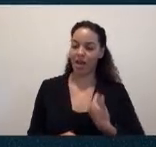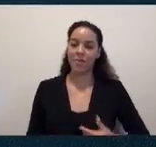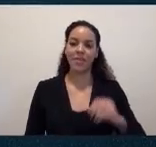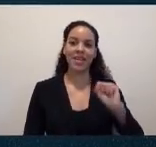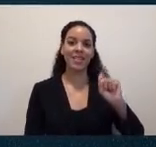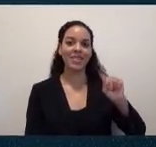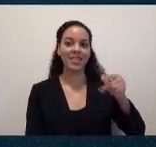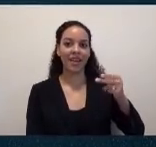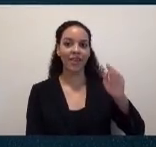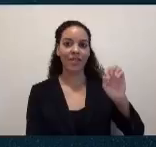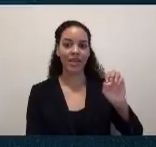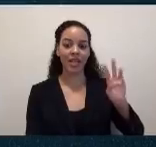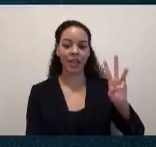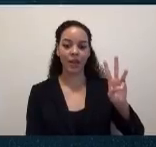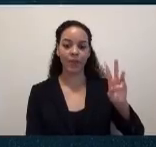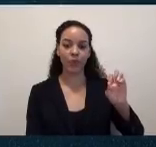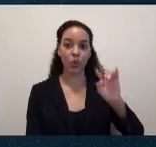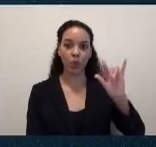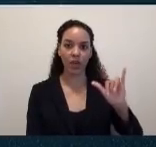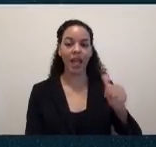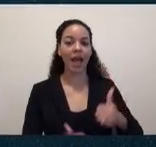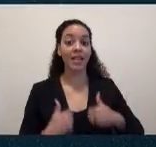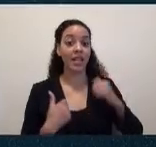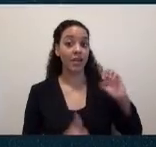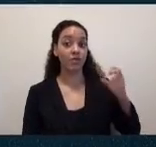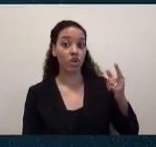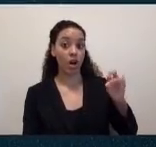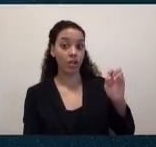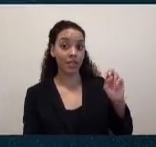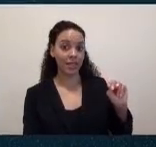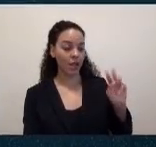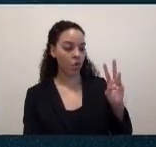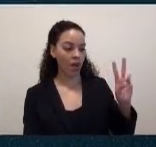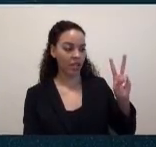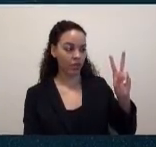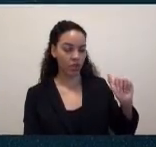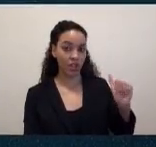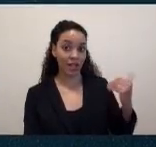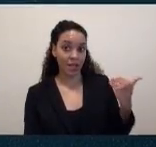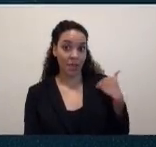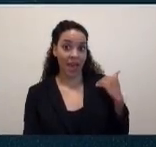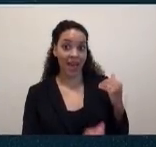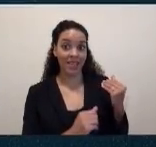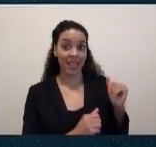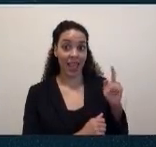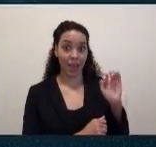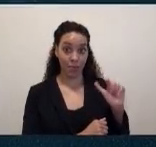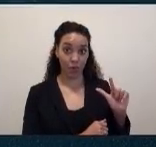And this past April in the middle of a pandemic, my husband and I opened our restaurant,